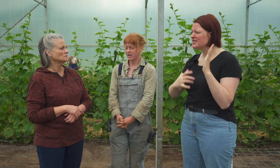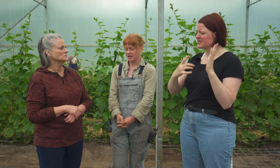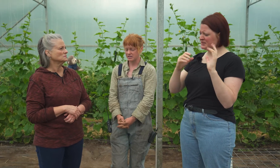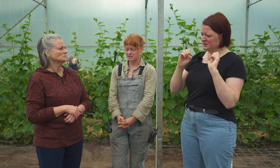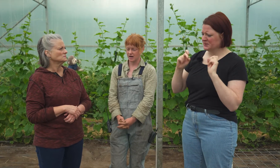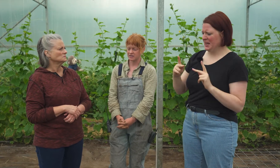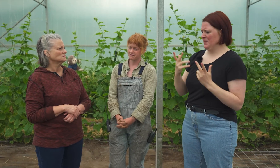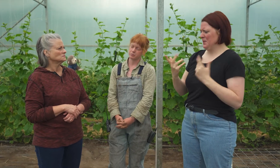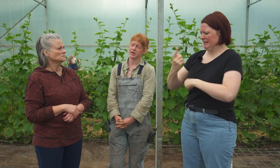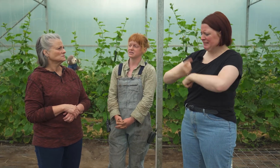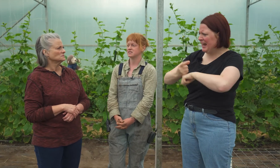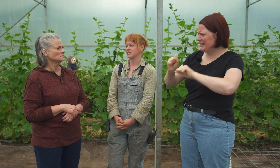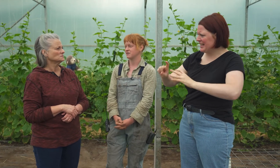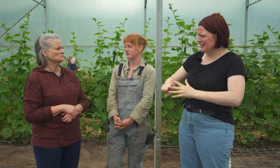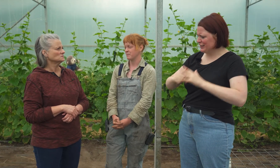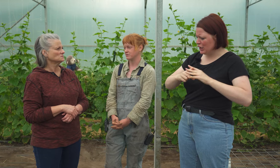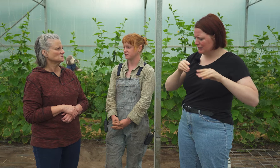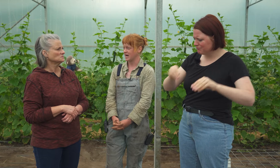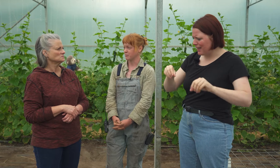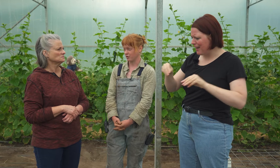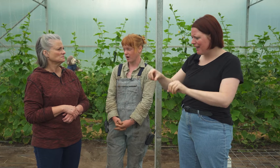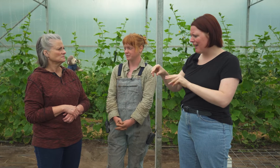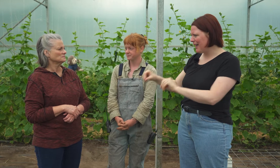because different plants take different amounts of time to grow.